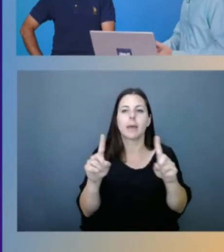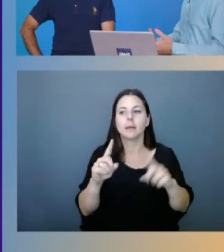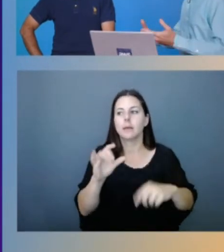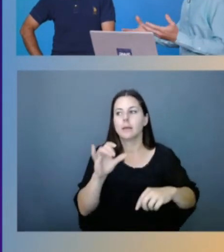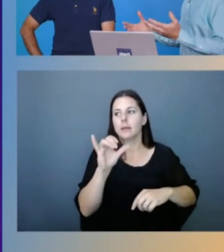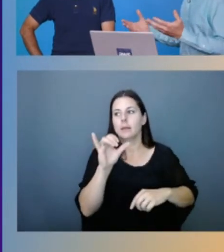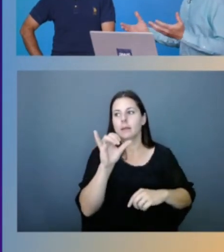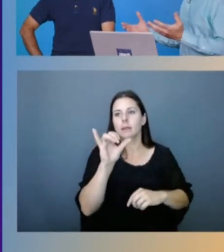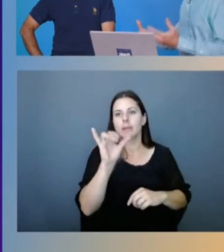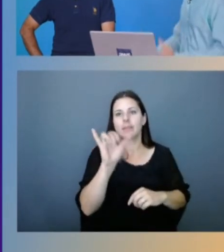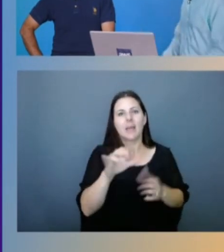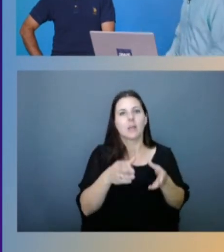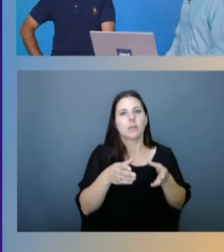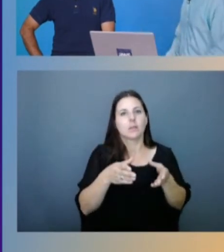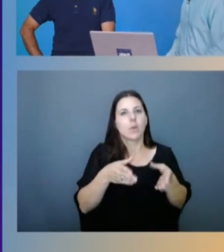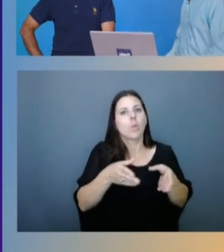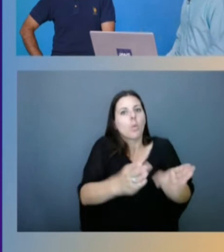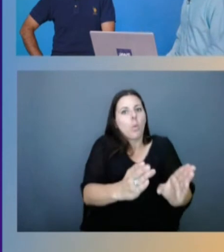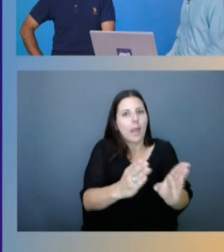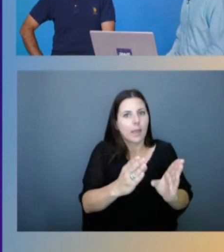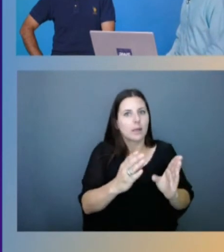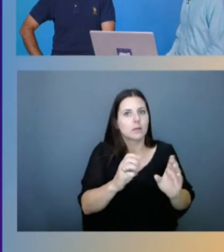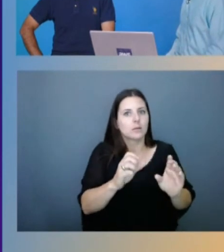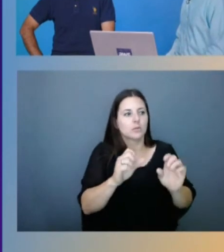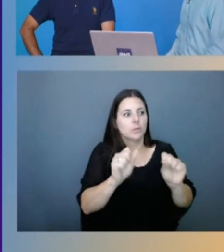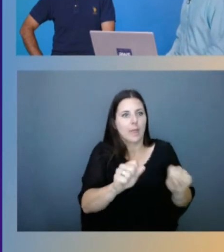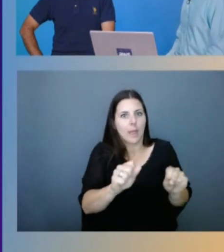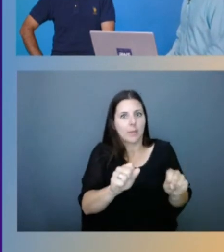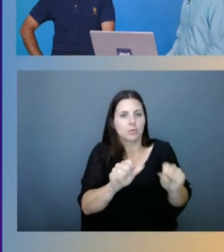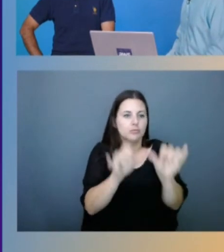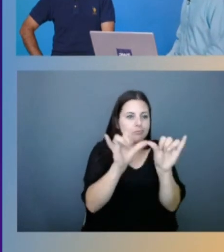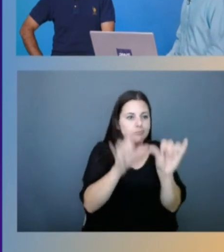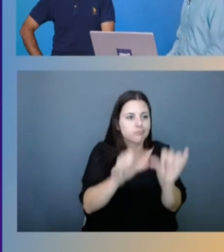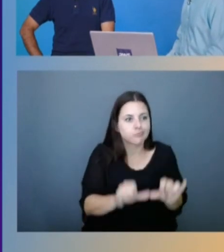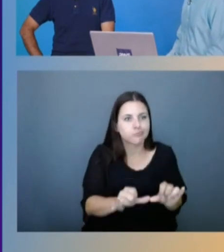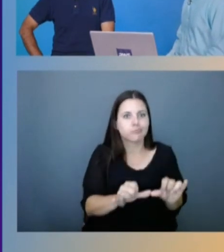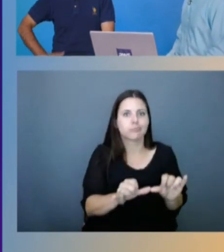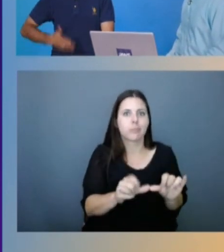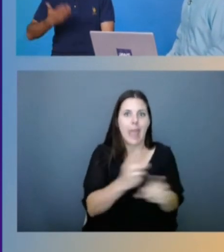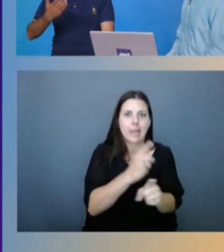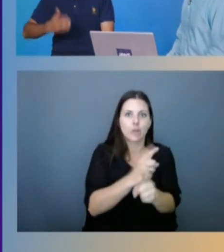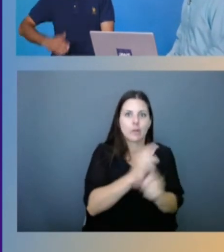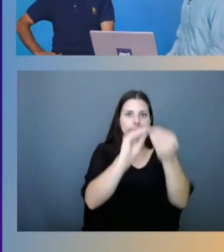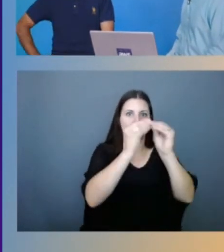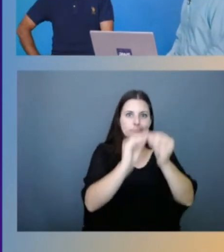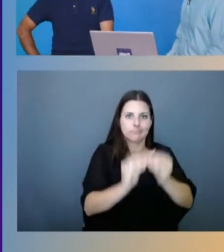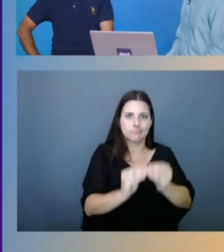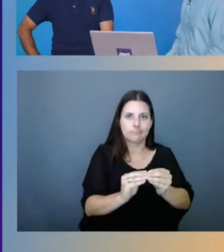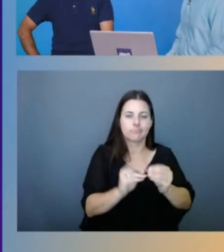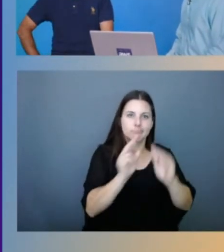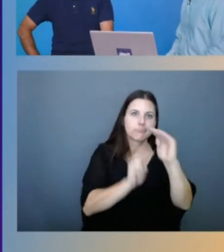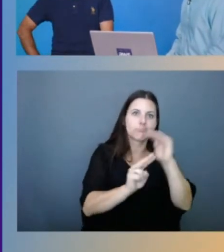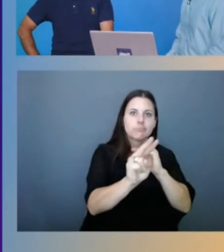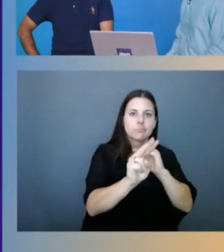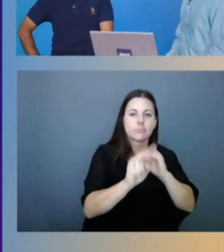and be able to come up with accurate representation of their carbon footprint. Totally agree with you.